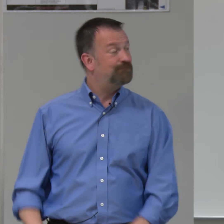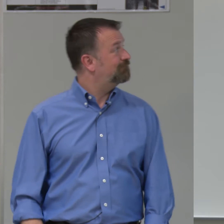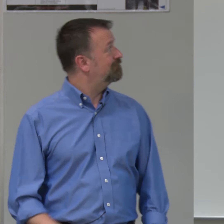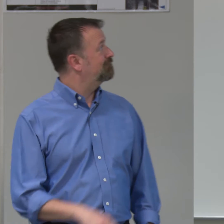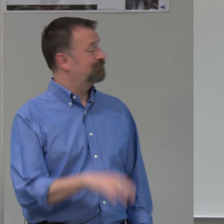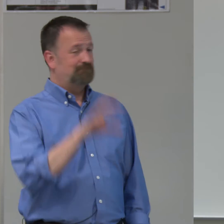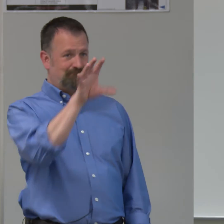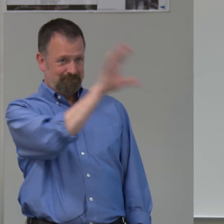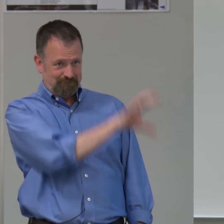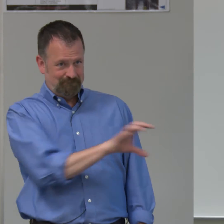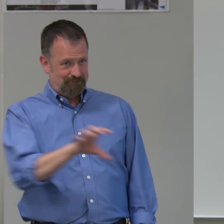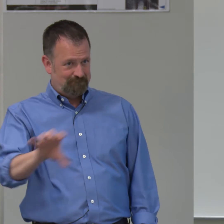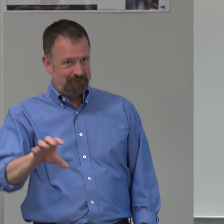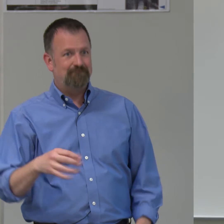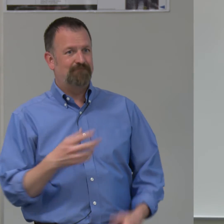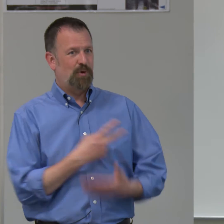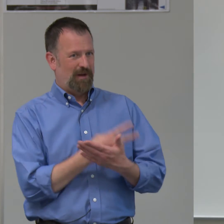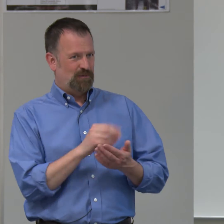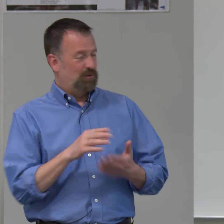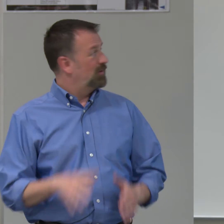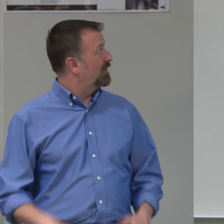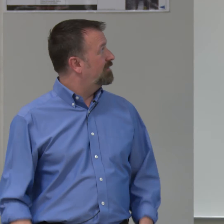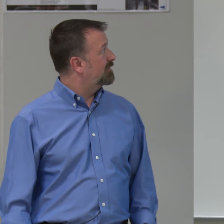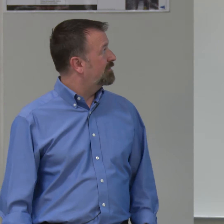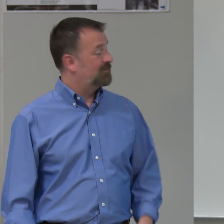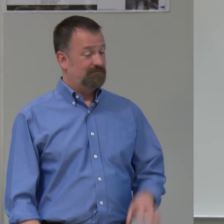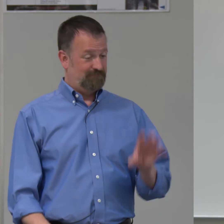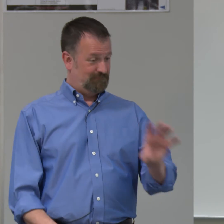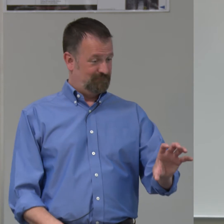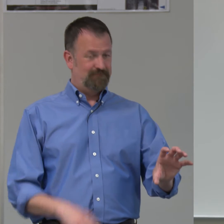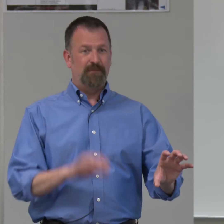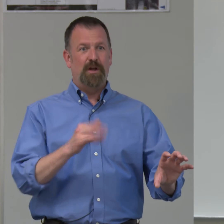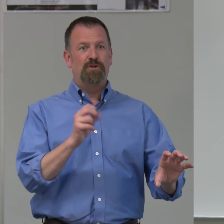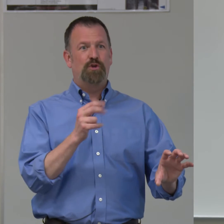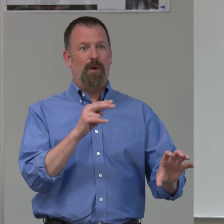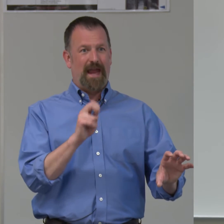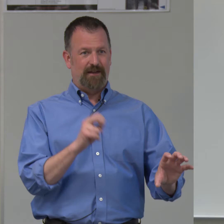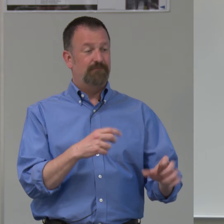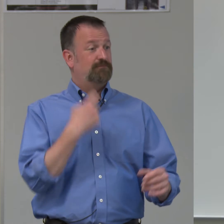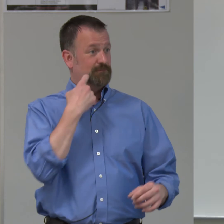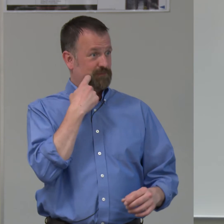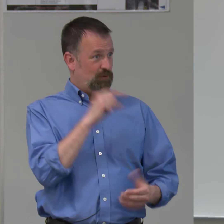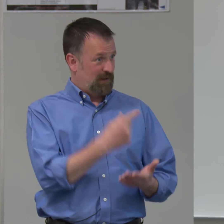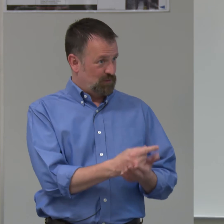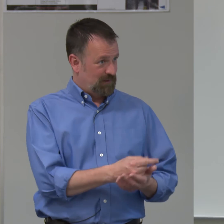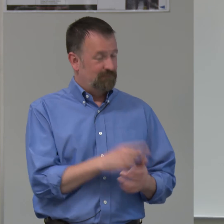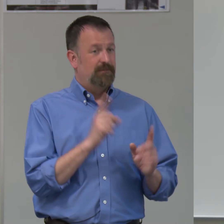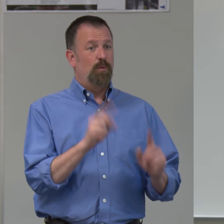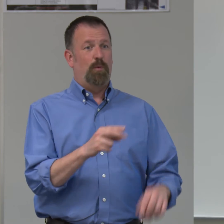The other people here are all graduate students. Actually, this is Joanne. She has graduated and gone to Harvard